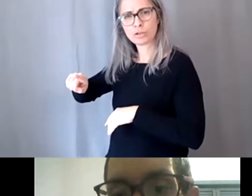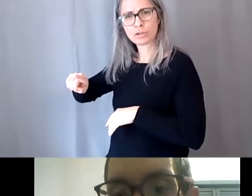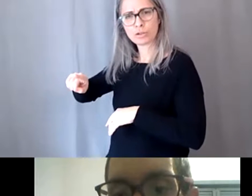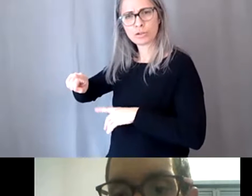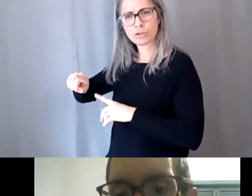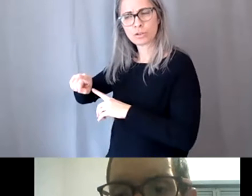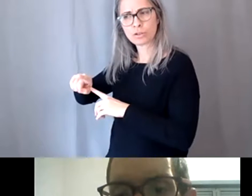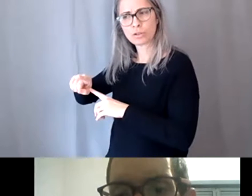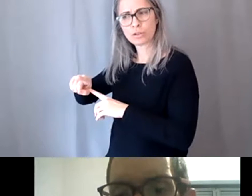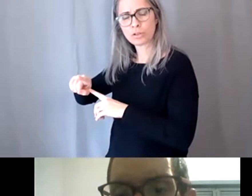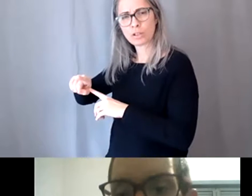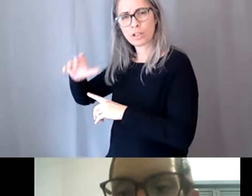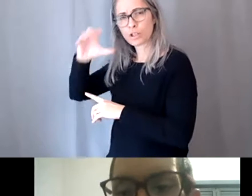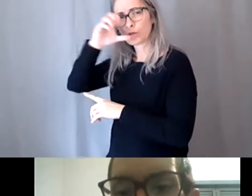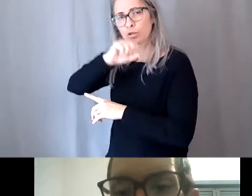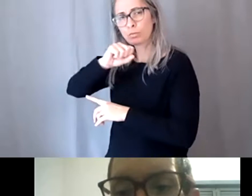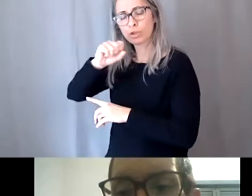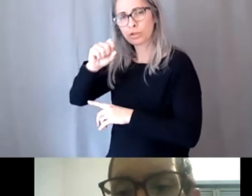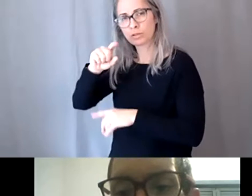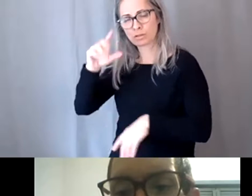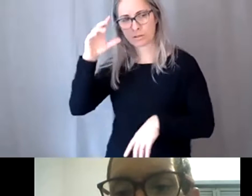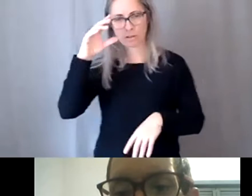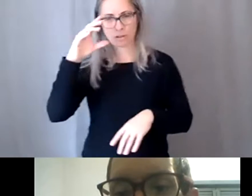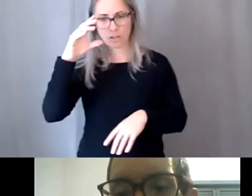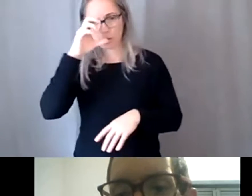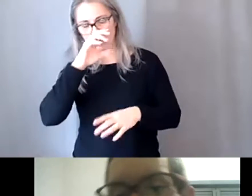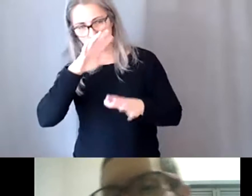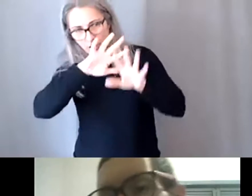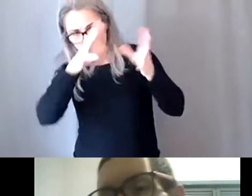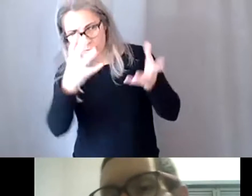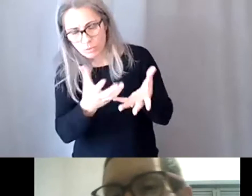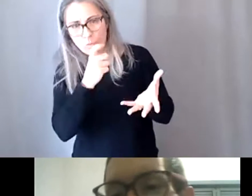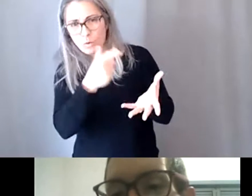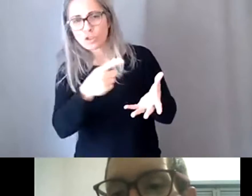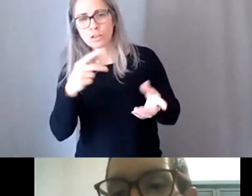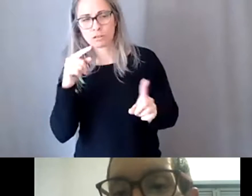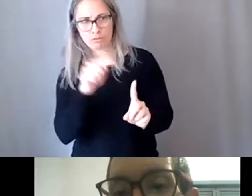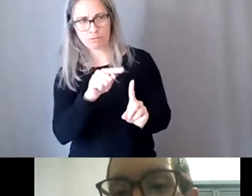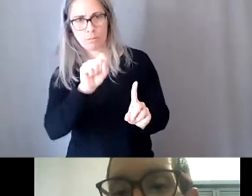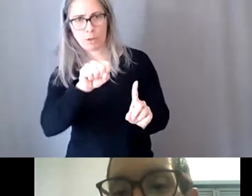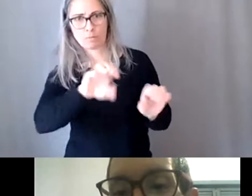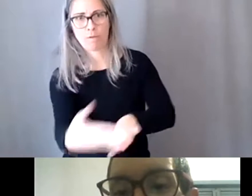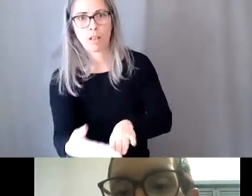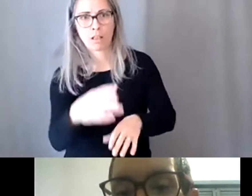except for the fault in the person and yeah the same way that Marcos described